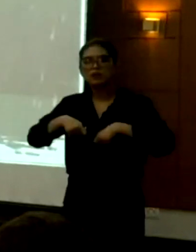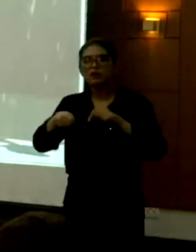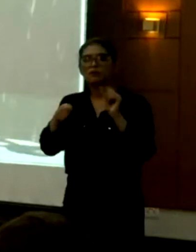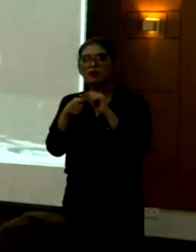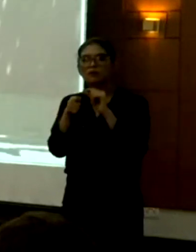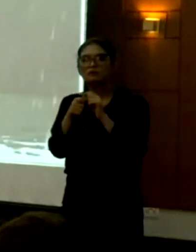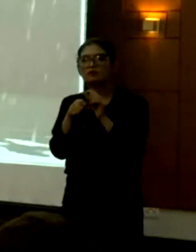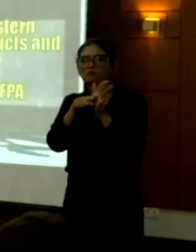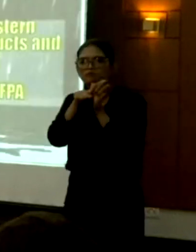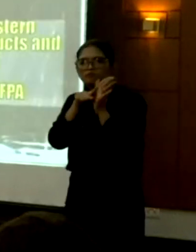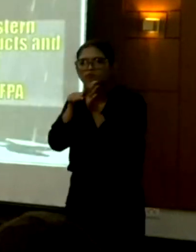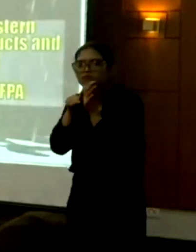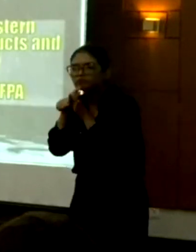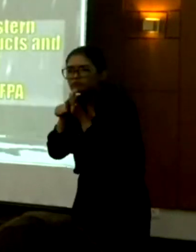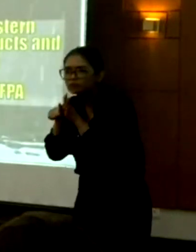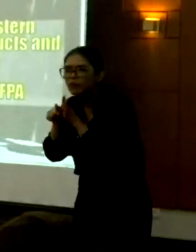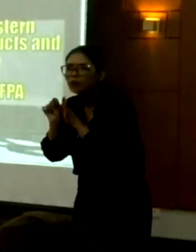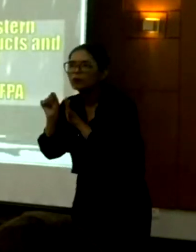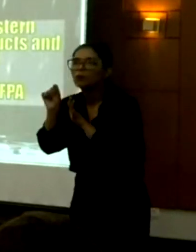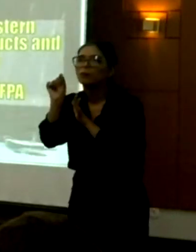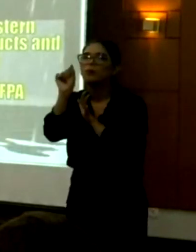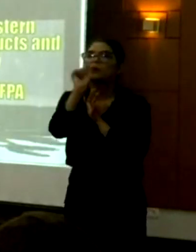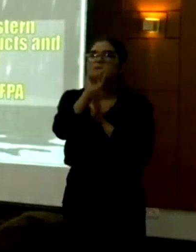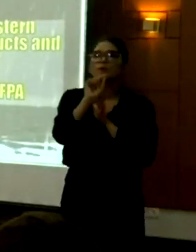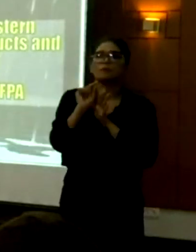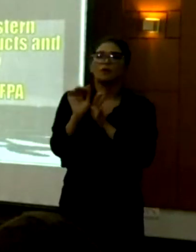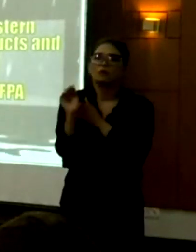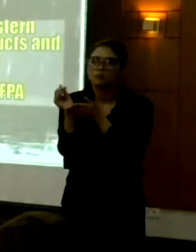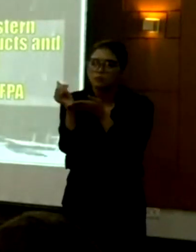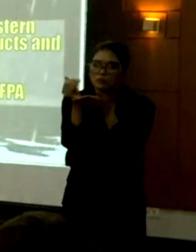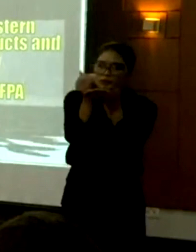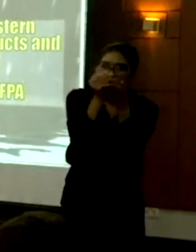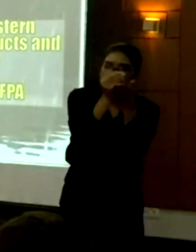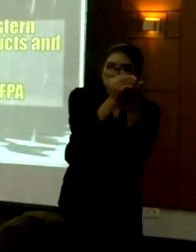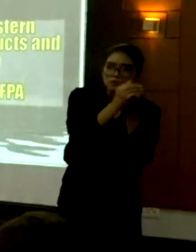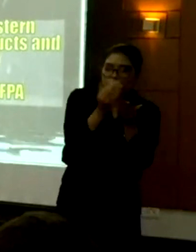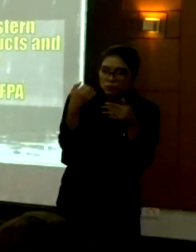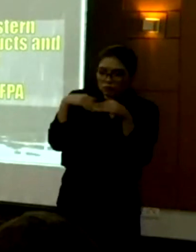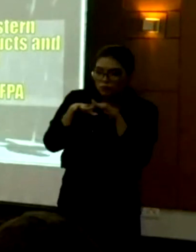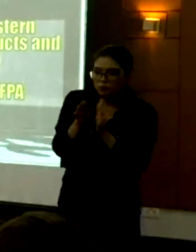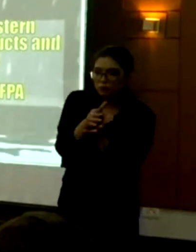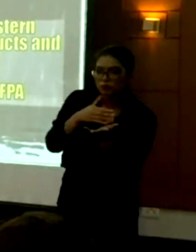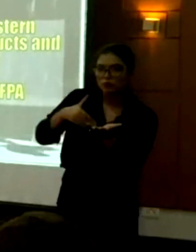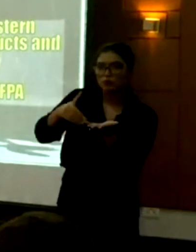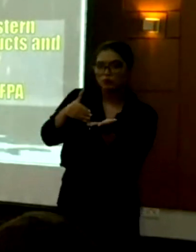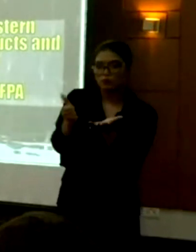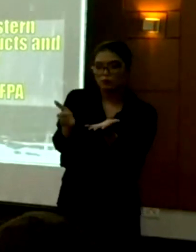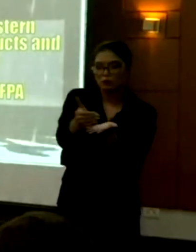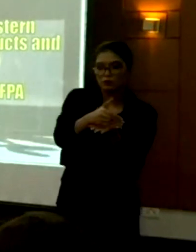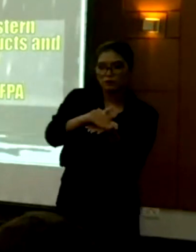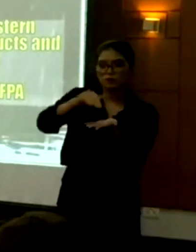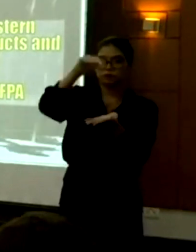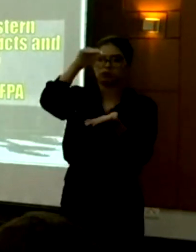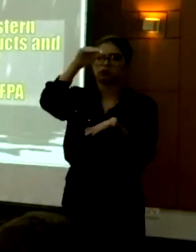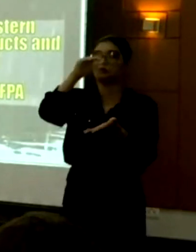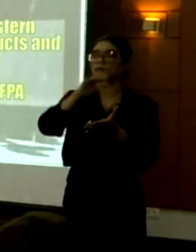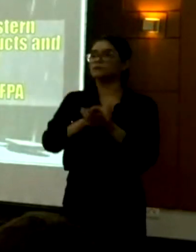this article is that we analyzed the regimes seasonal climate in the eastern Amazon, taking